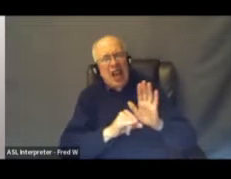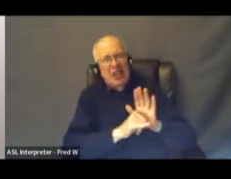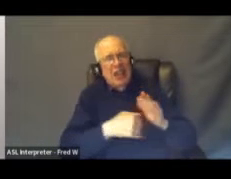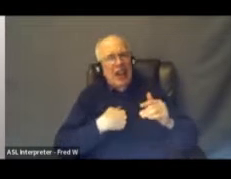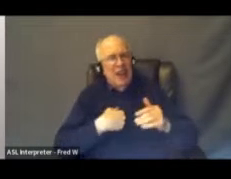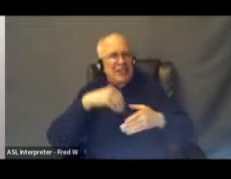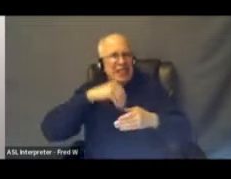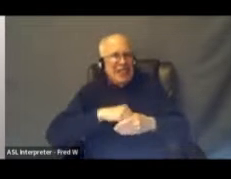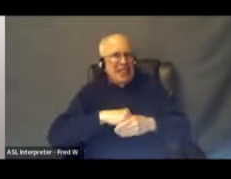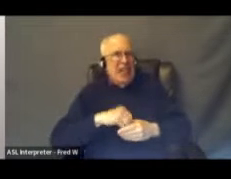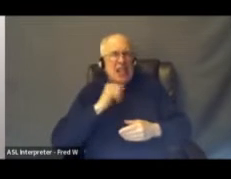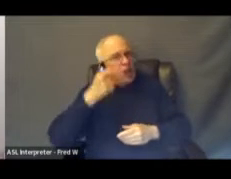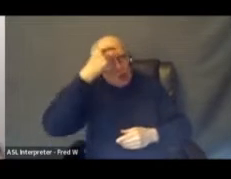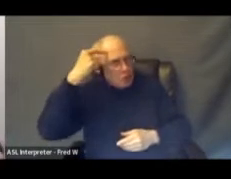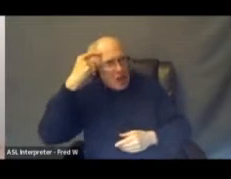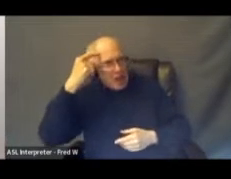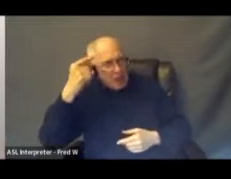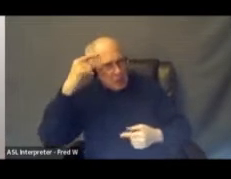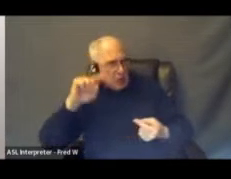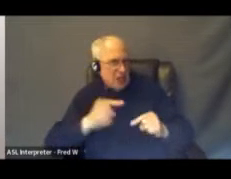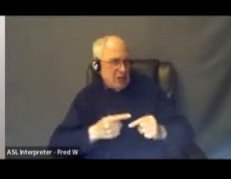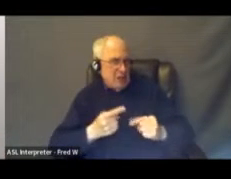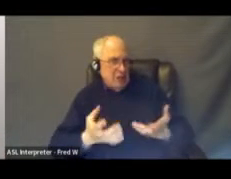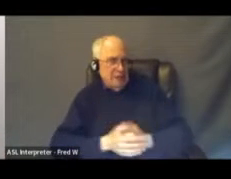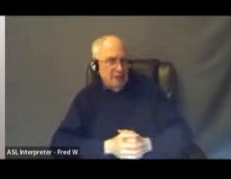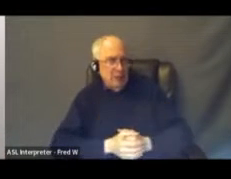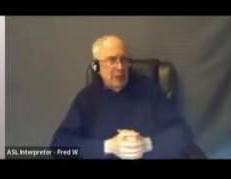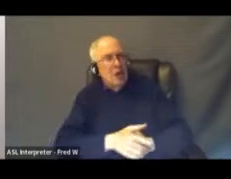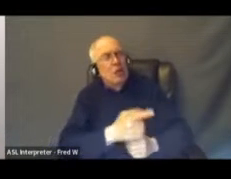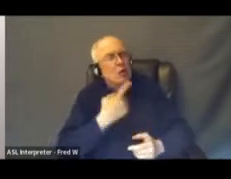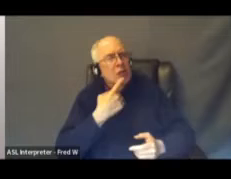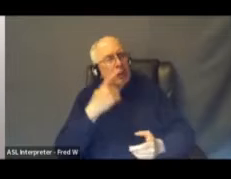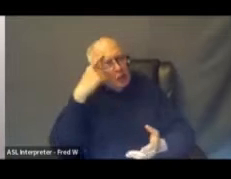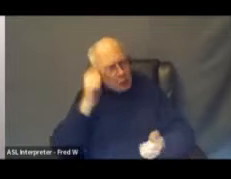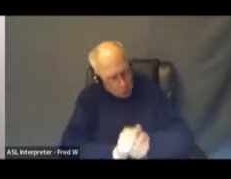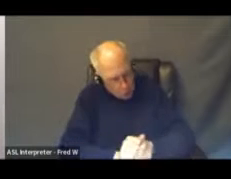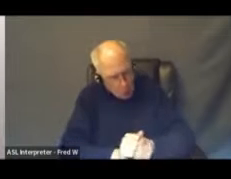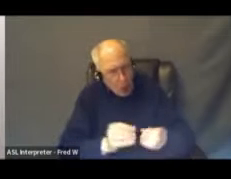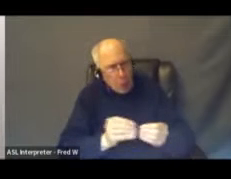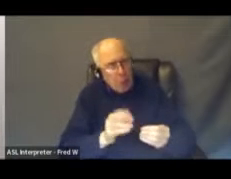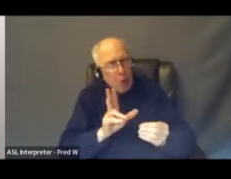injuries, the one that you talked about with loss of consciousness for more than 30 minutes that sounds like with